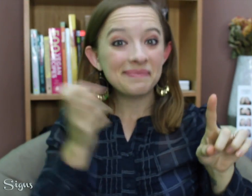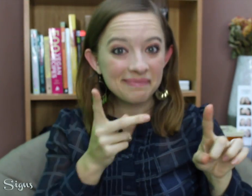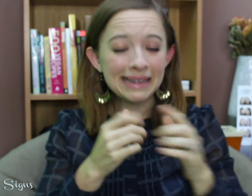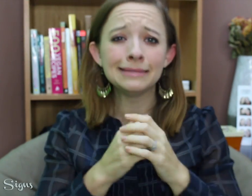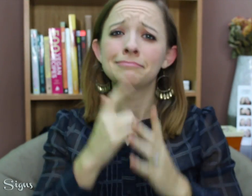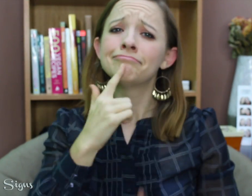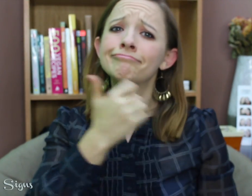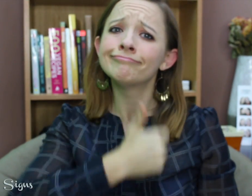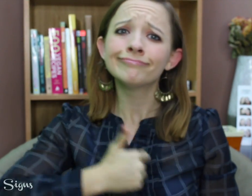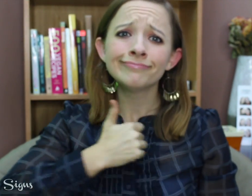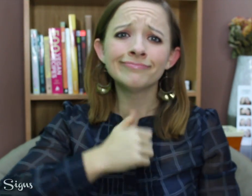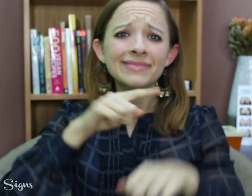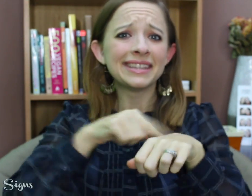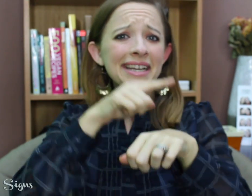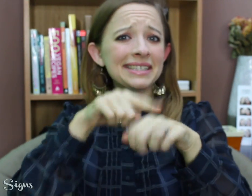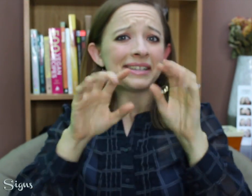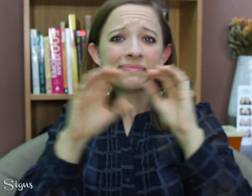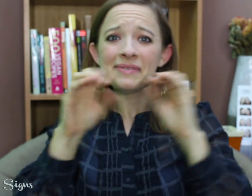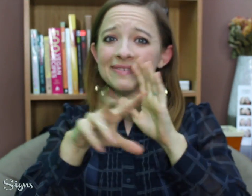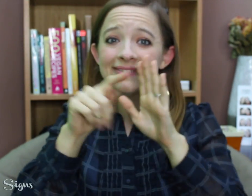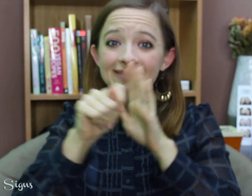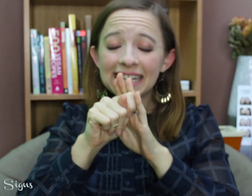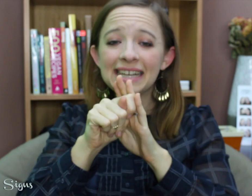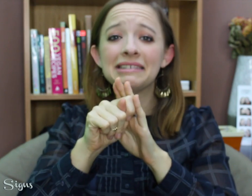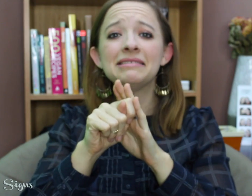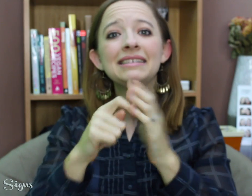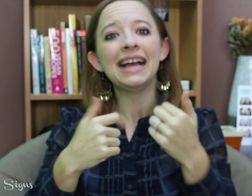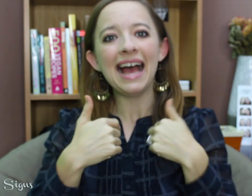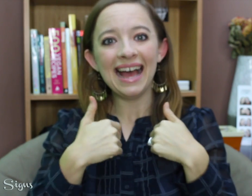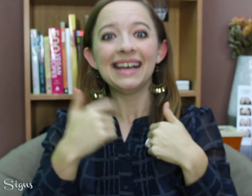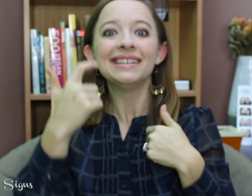Hi everybody, welcome back. I'm so sorry I've not had a video for